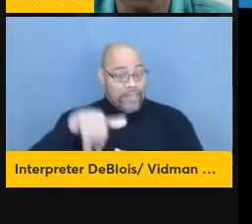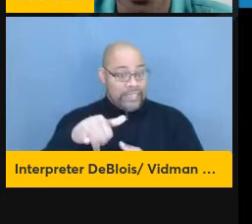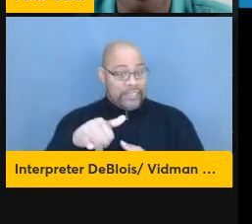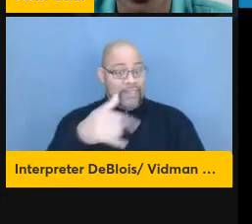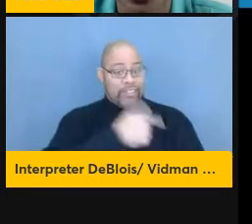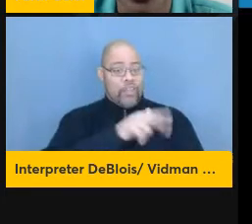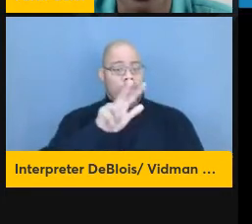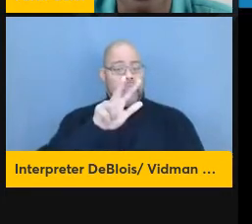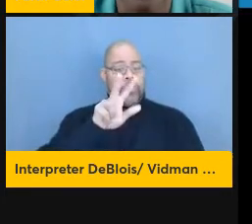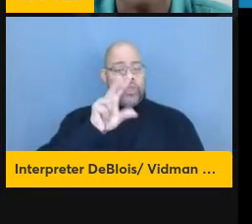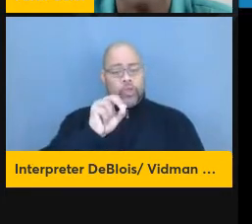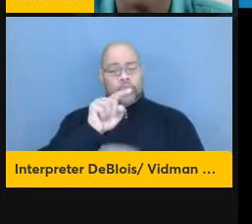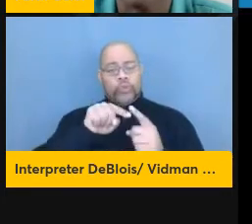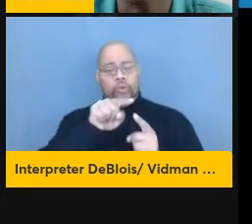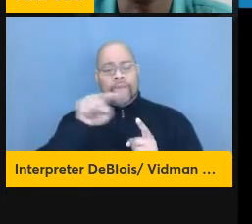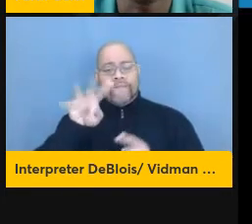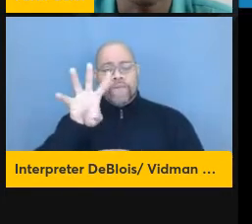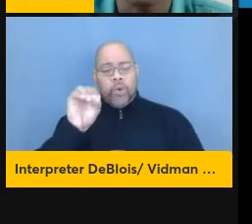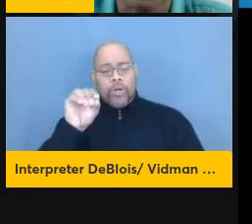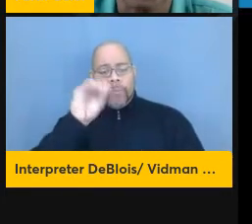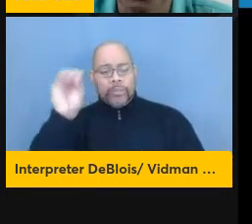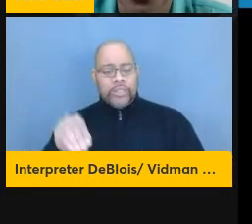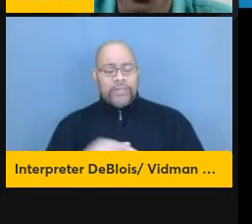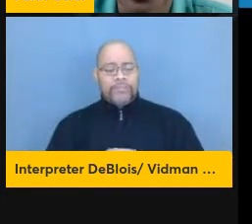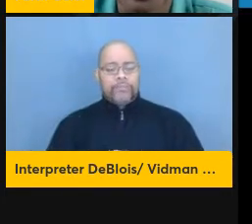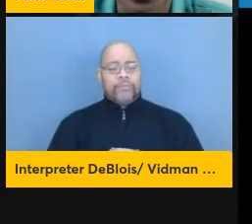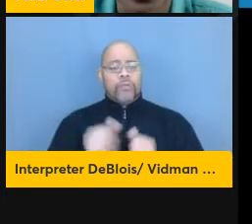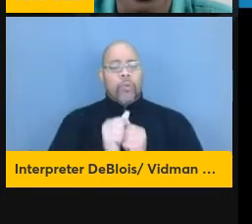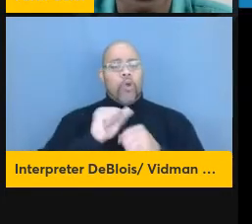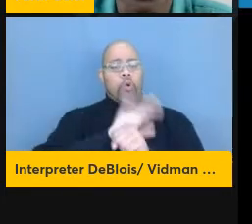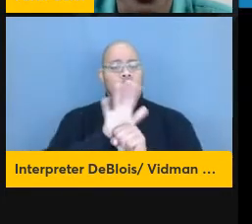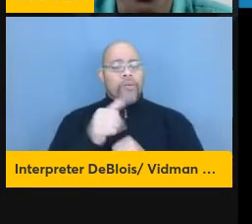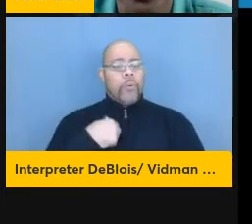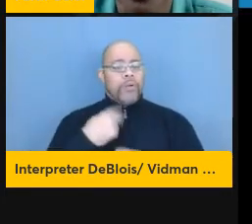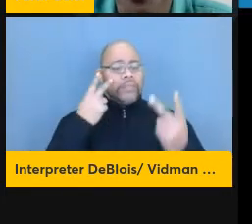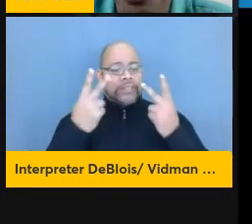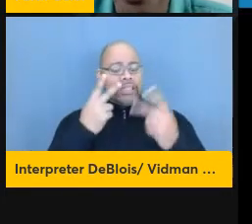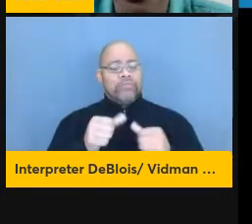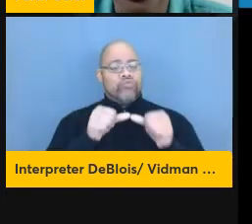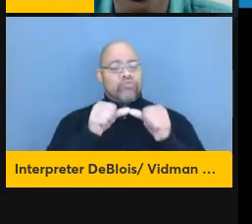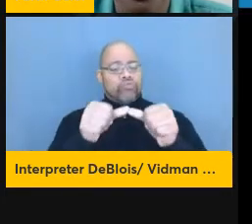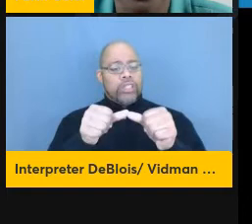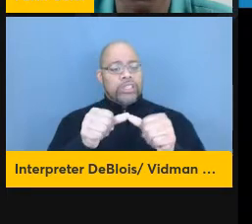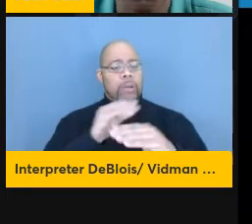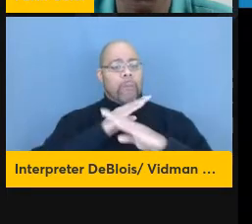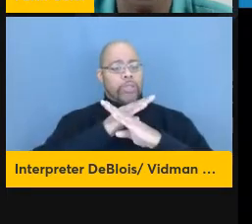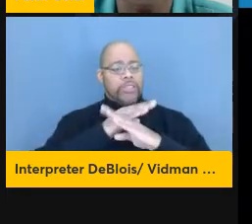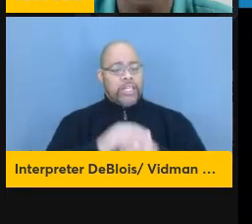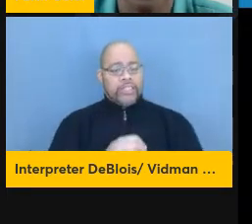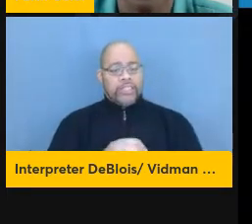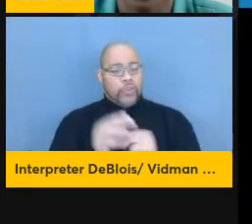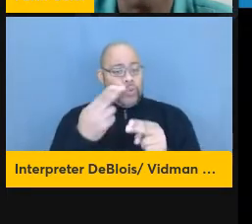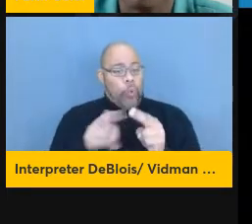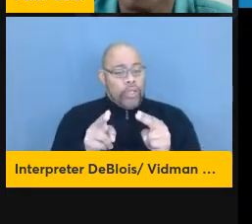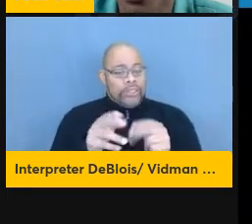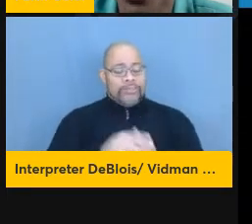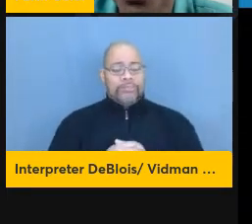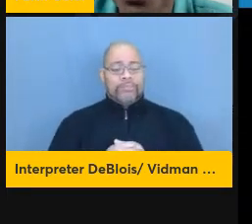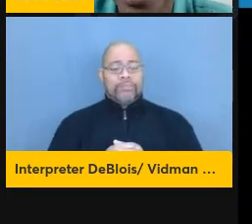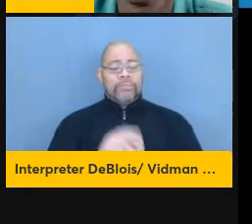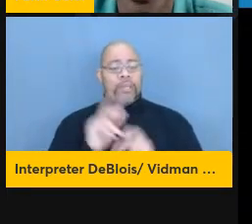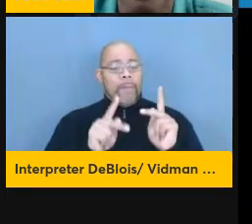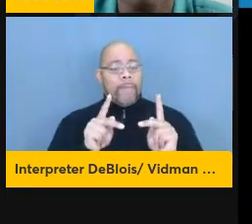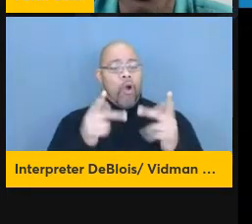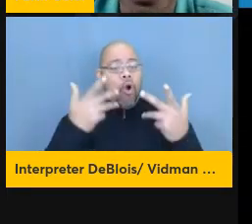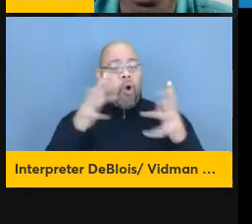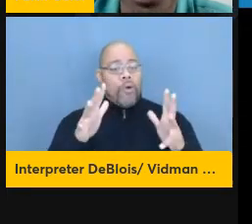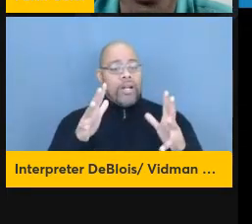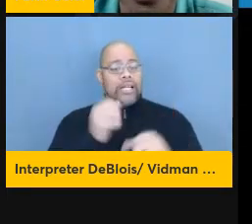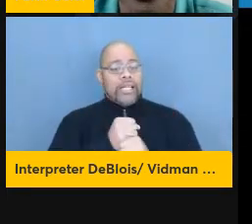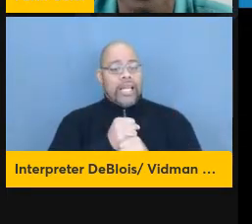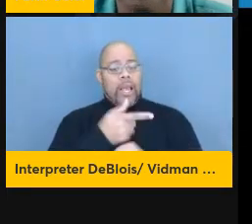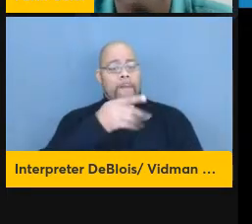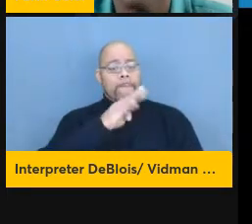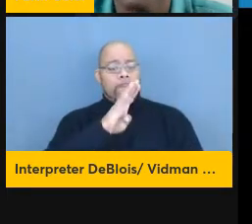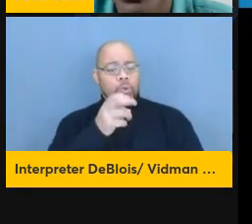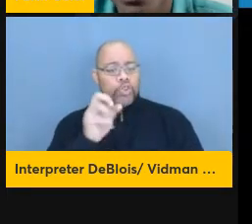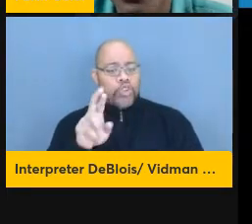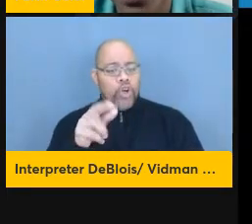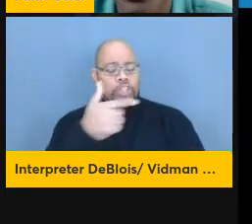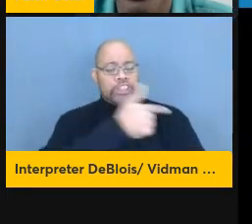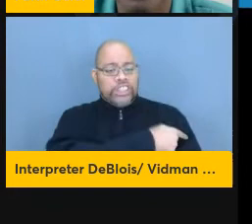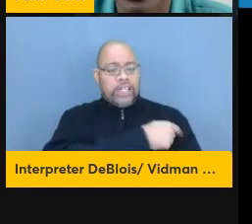40%. With COVID, we've seen the duration of protection is short, people are already getting booster shots. With this vaccine,